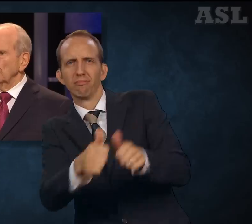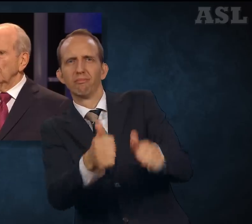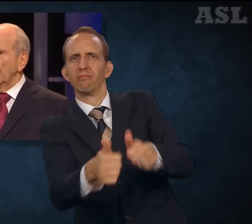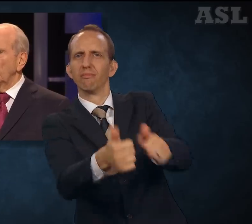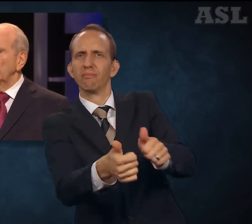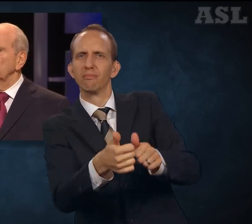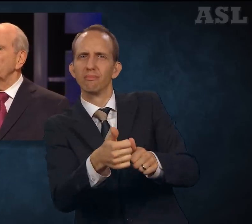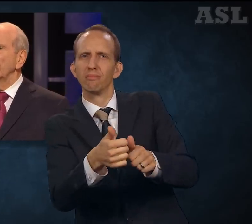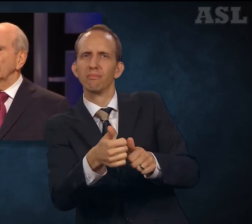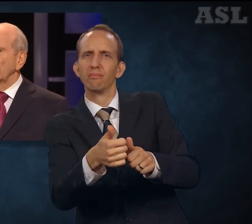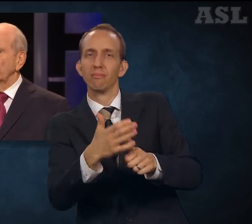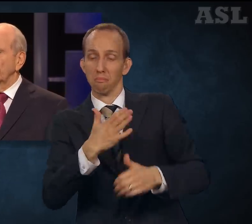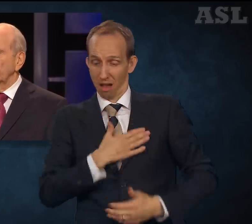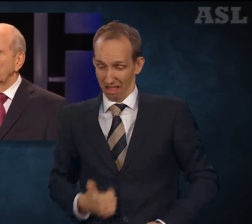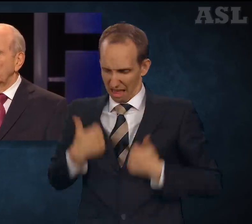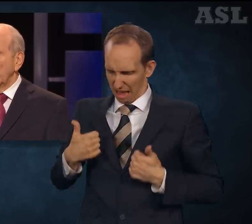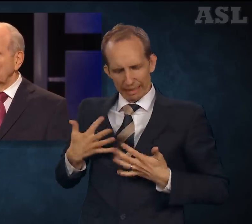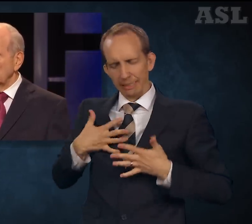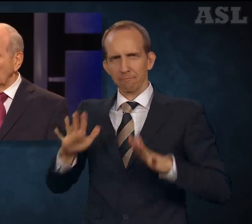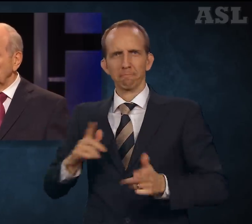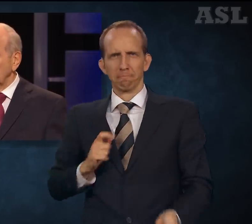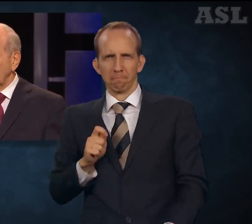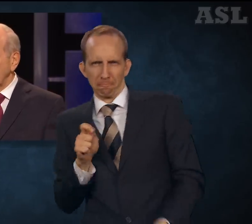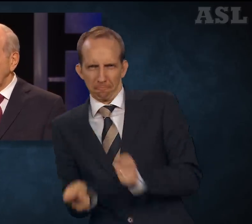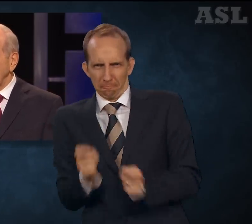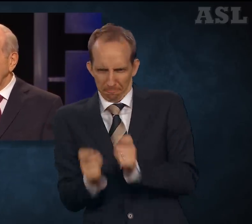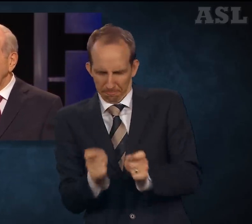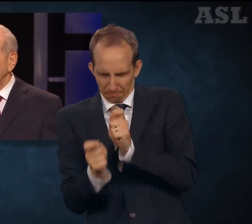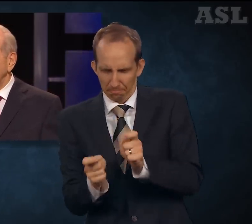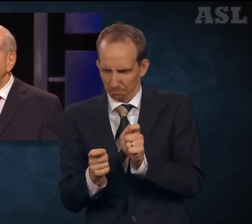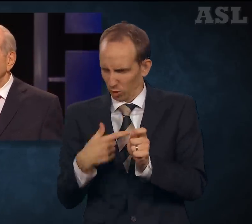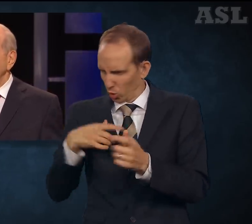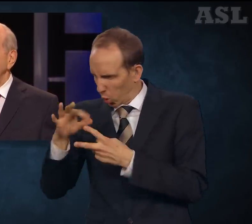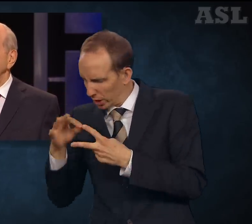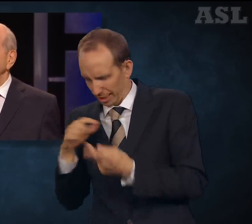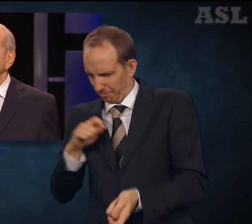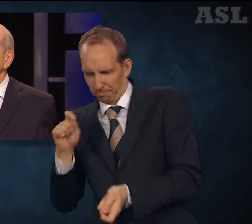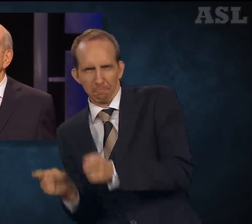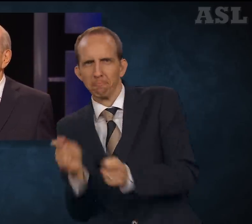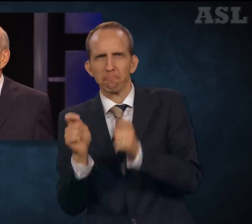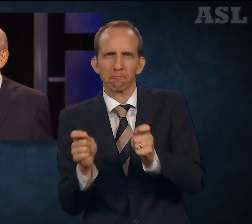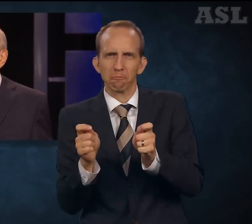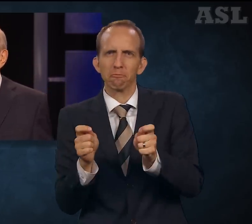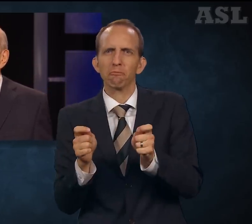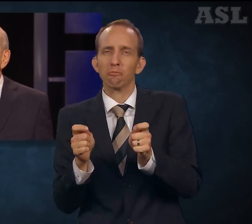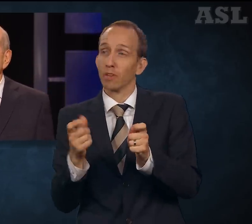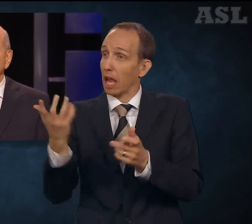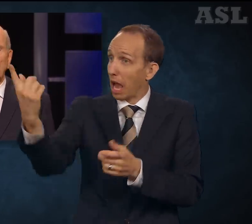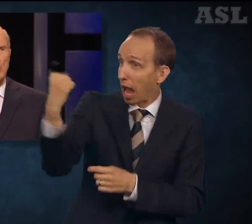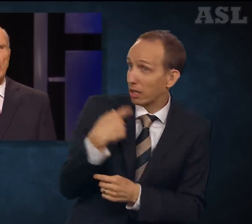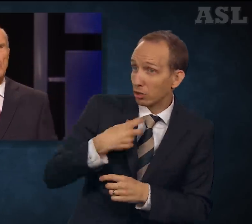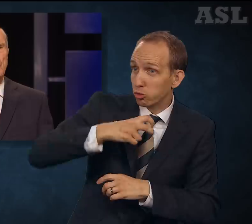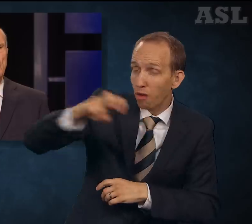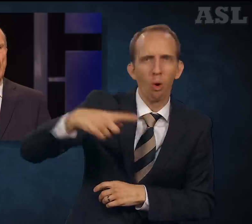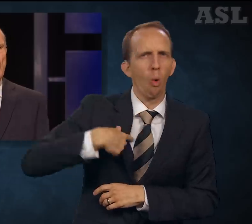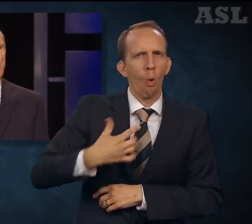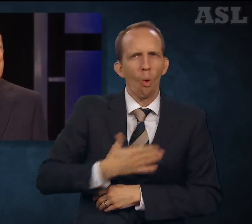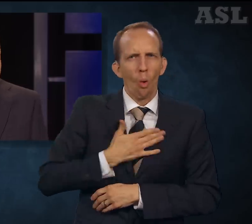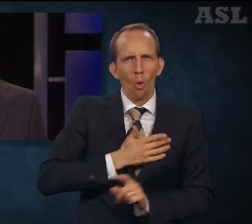THE DEAD; CHANGE ASPECTS OF HOW I LIVE MY LIFE AND THE